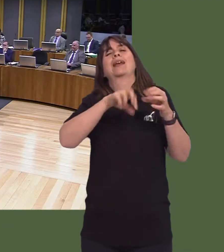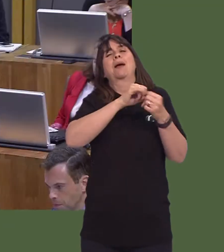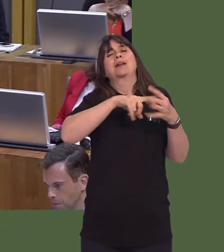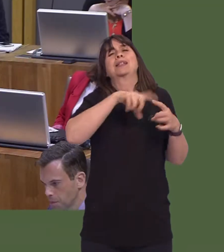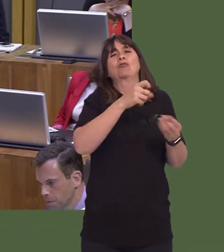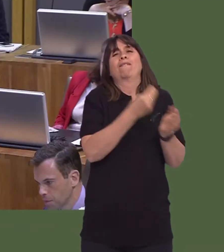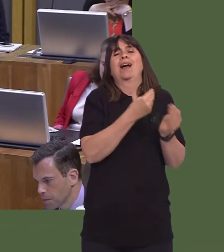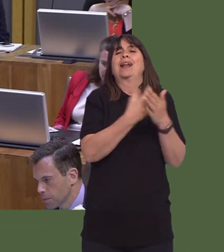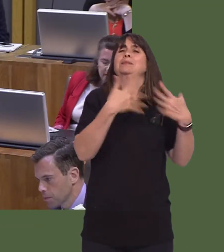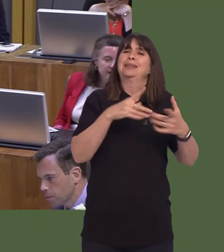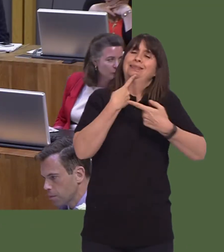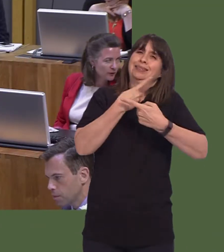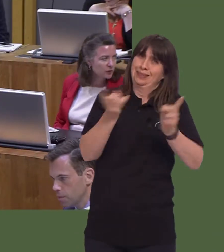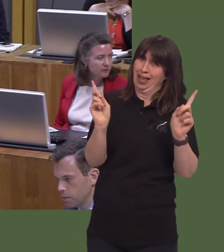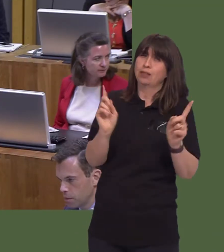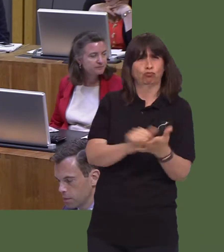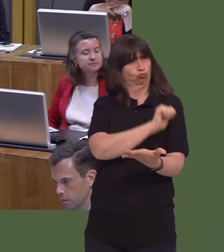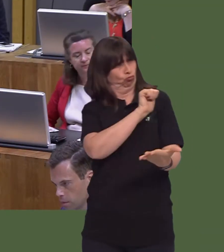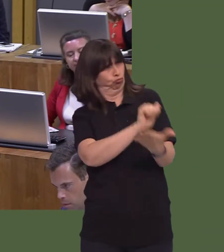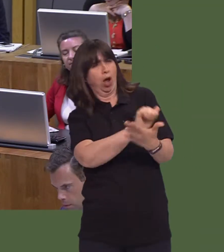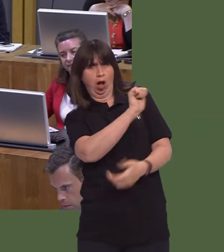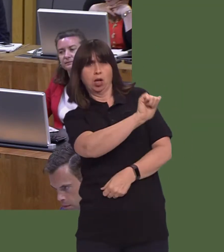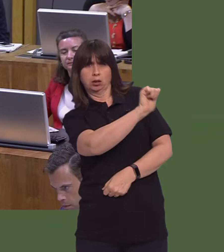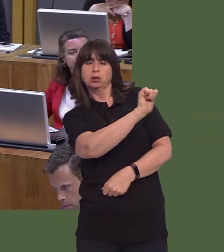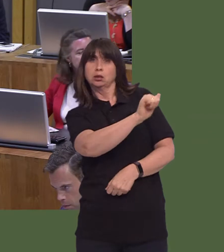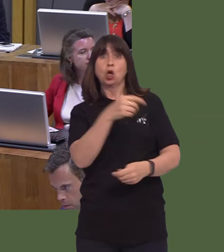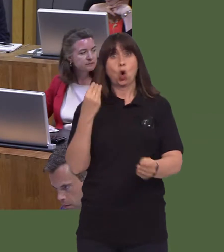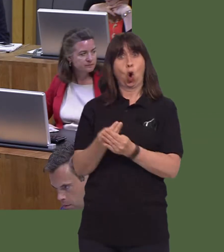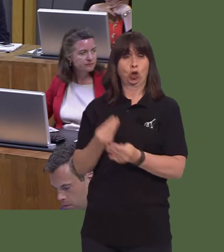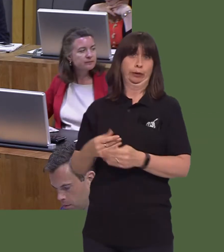He was saying quite properly that cost is clearly an issue. Of course it is.